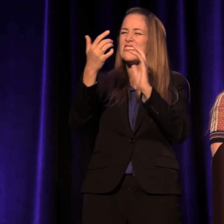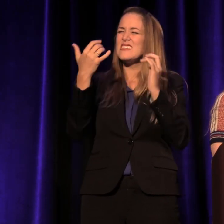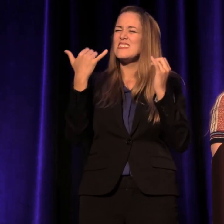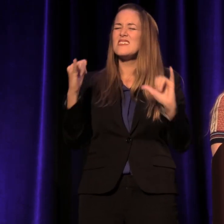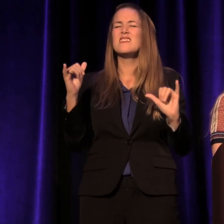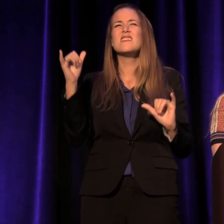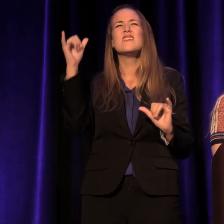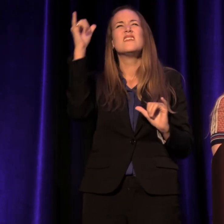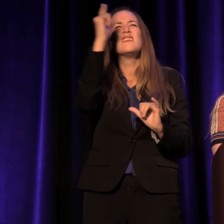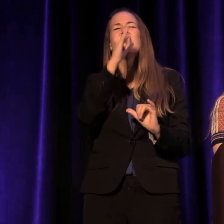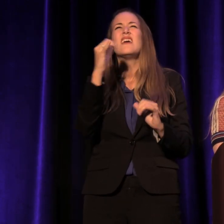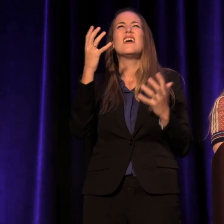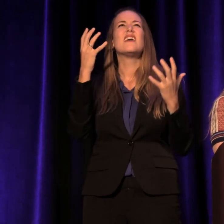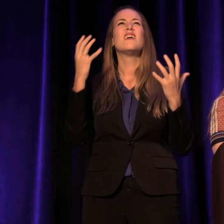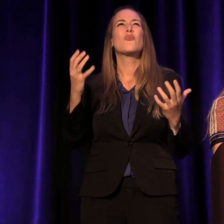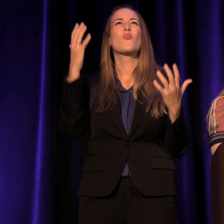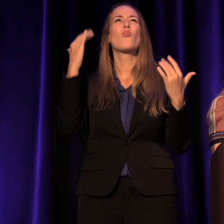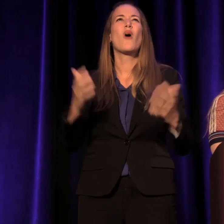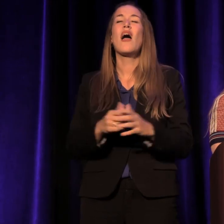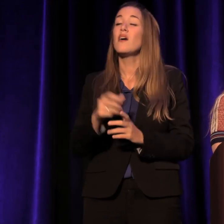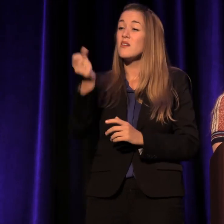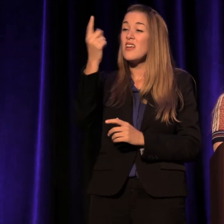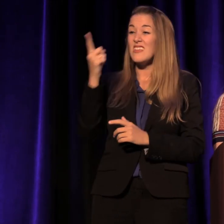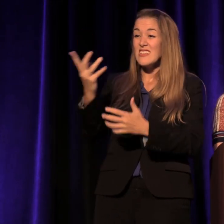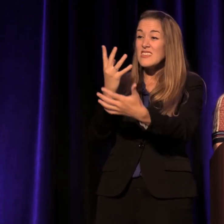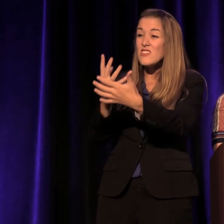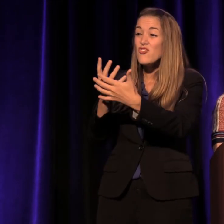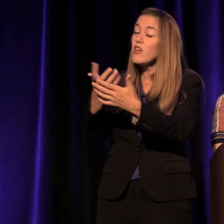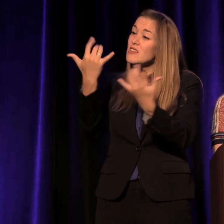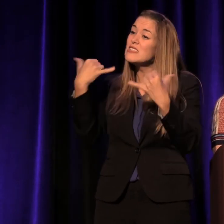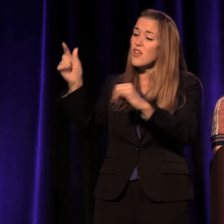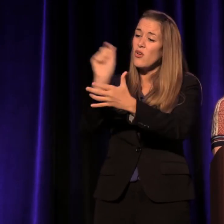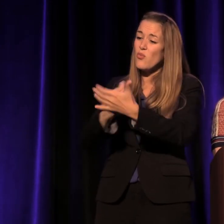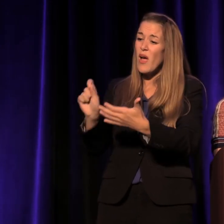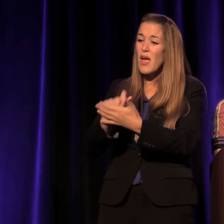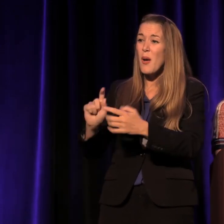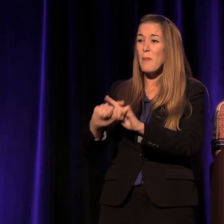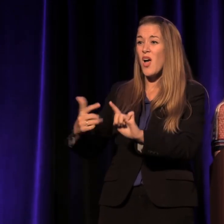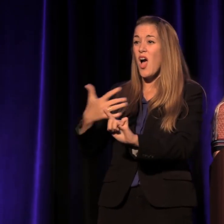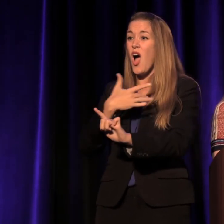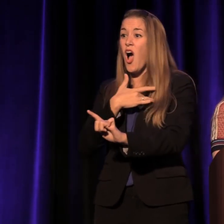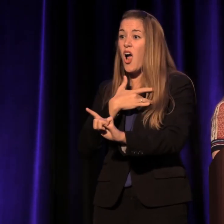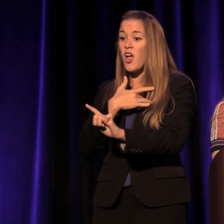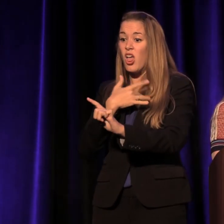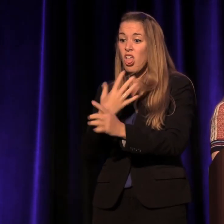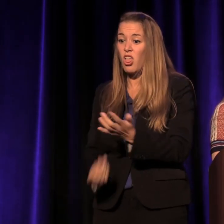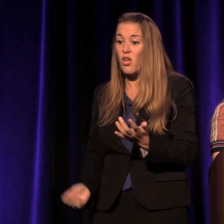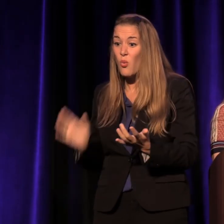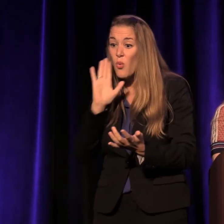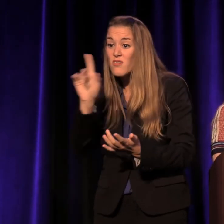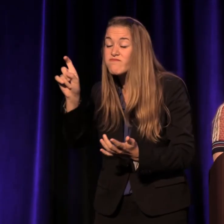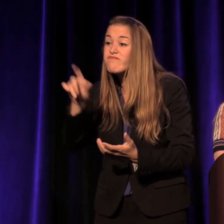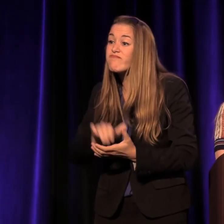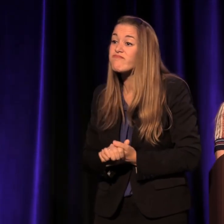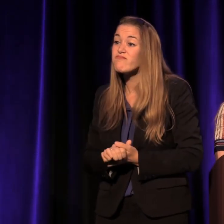Now he's writing essays from jail and I don't know if he'll lose heart. But I would understand if he did.